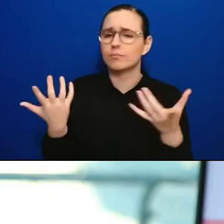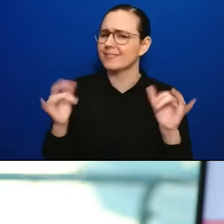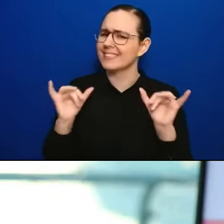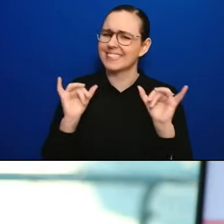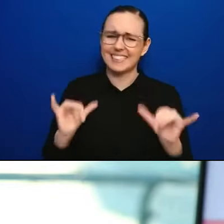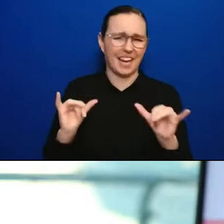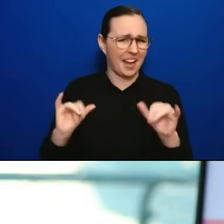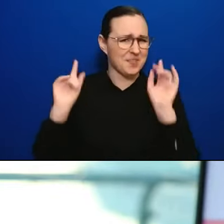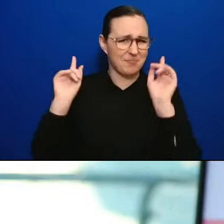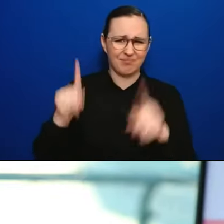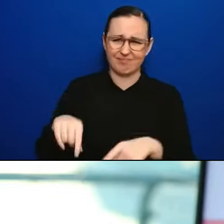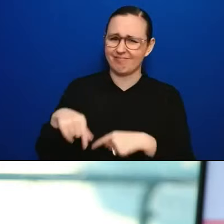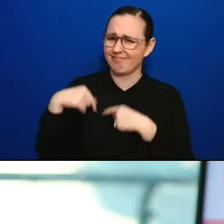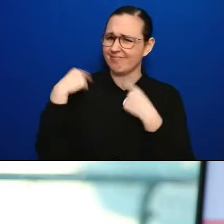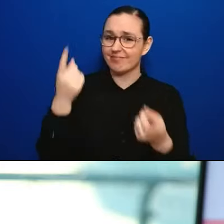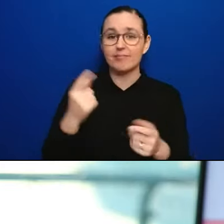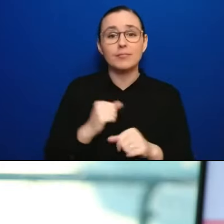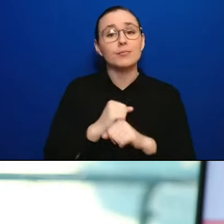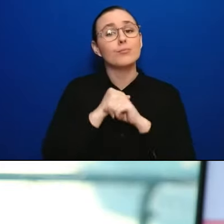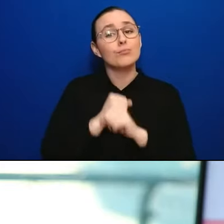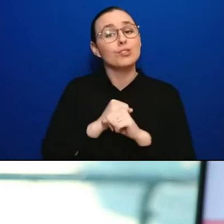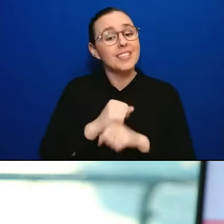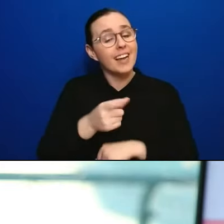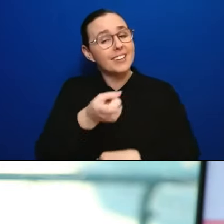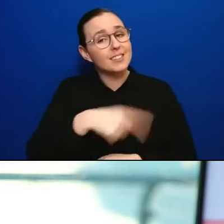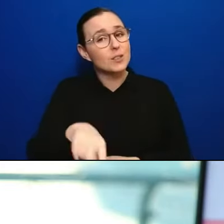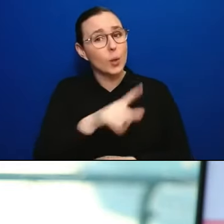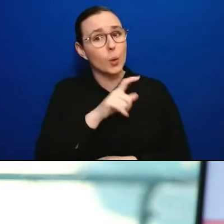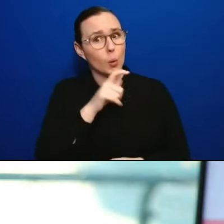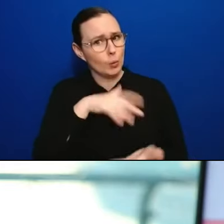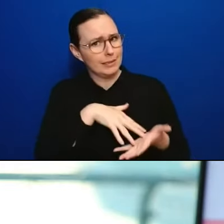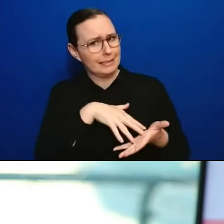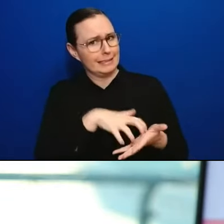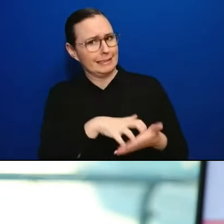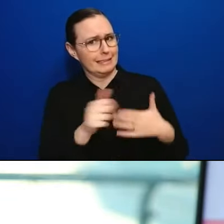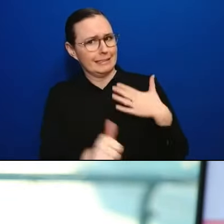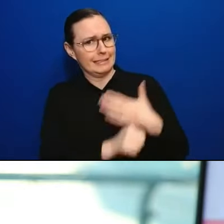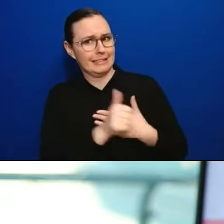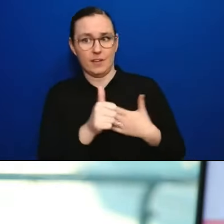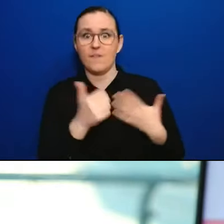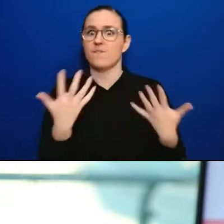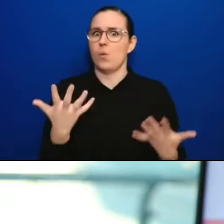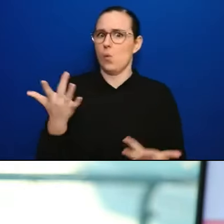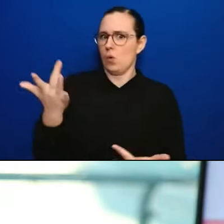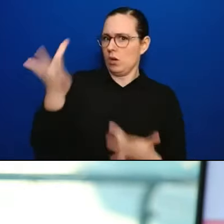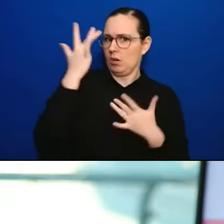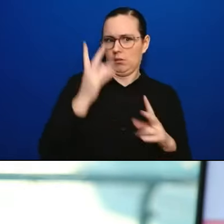So our focus continues to be to protect those who are most vulnerable to severe illness,